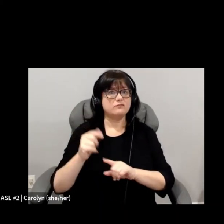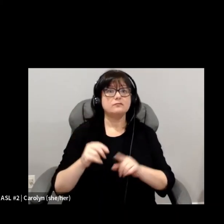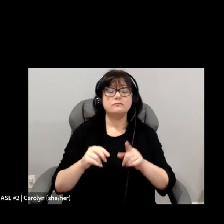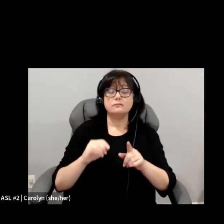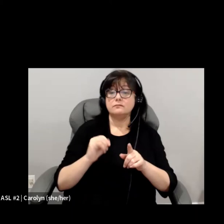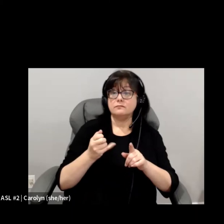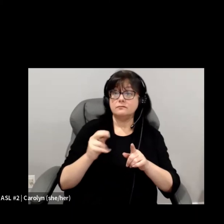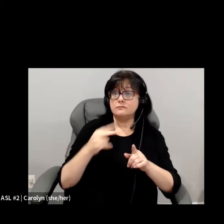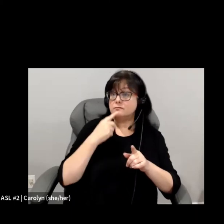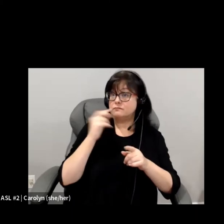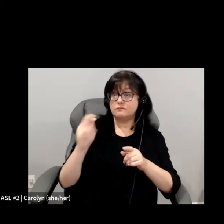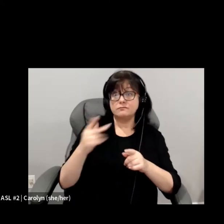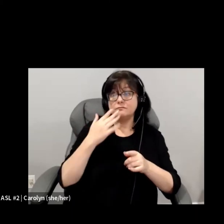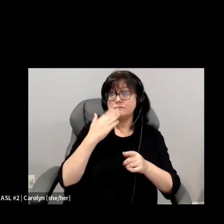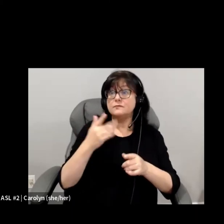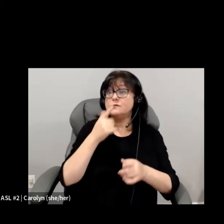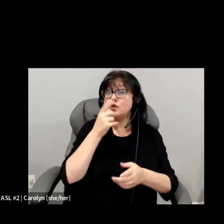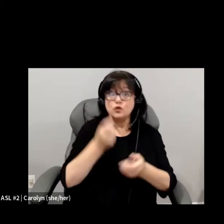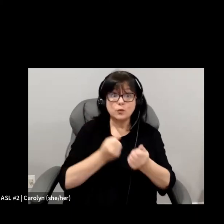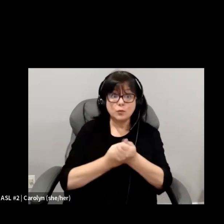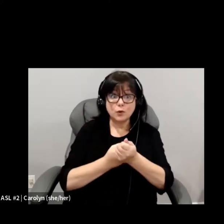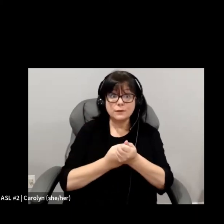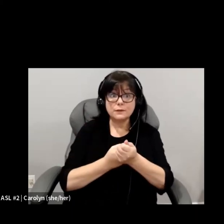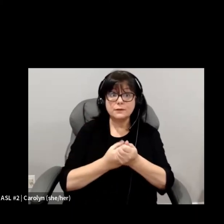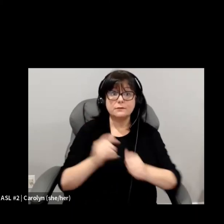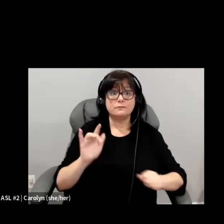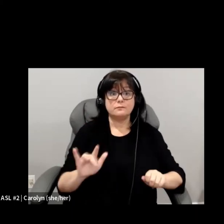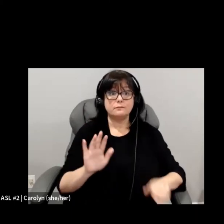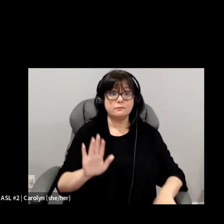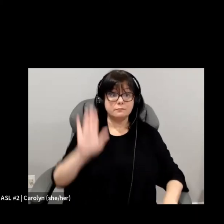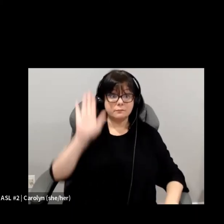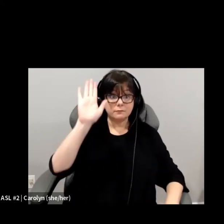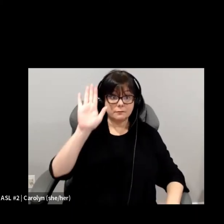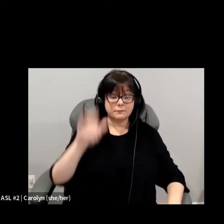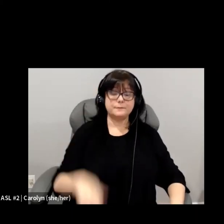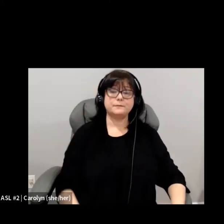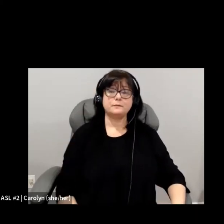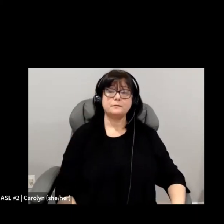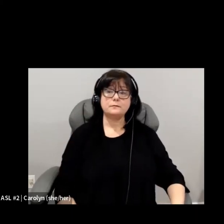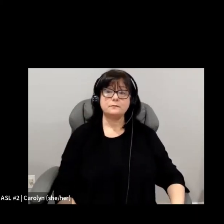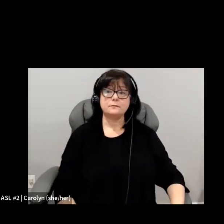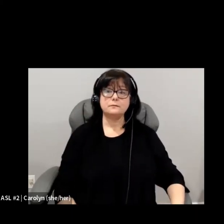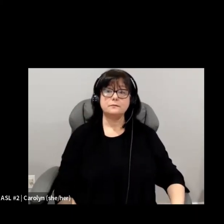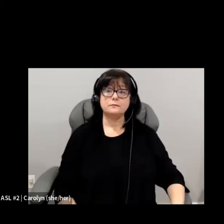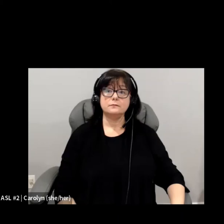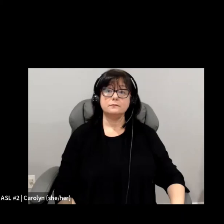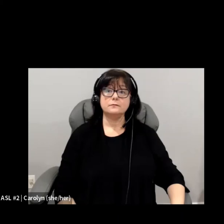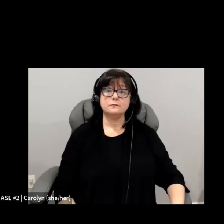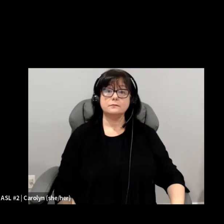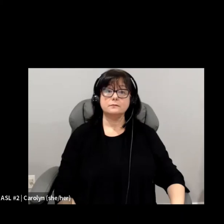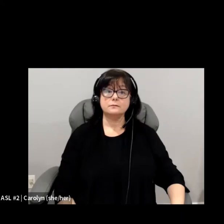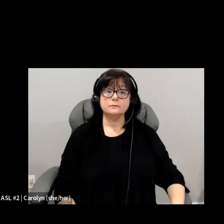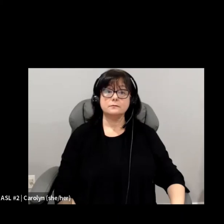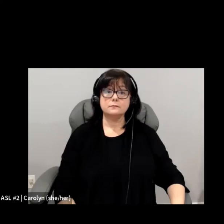ALL IN FAVOUR PLEASE RAISE YOUR VIRTUAL HAND. NOTED.